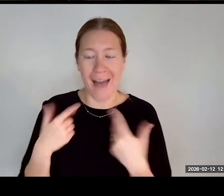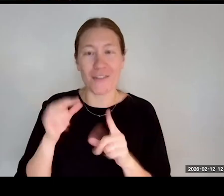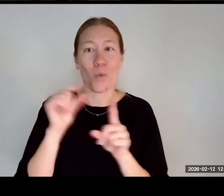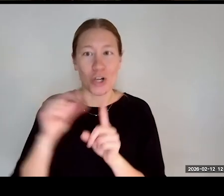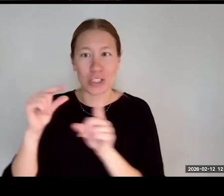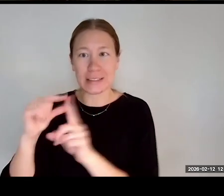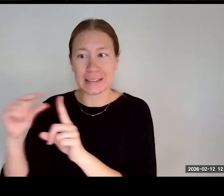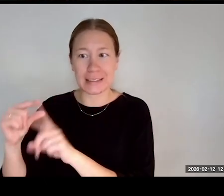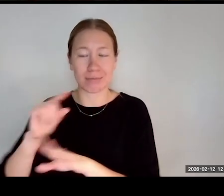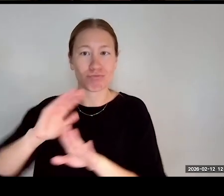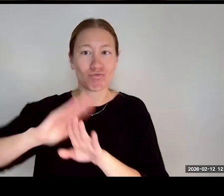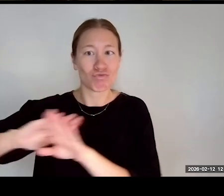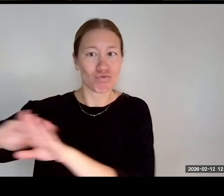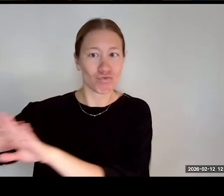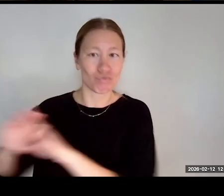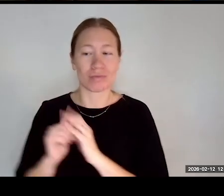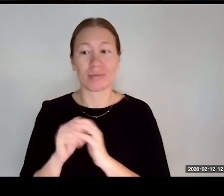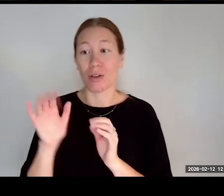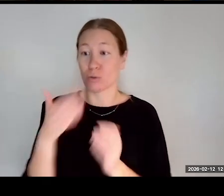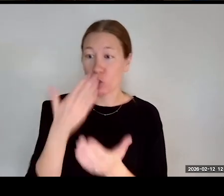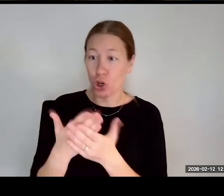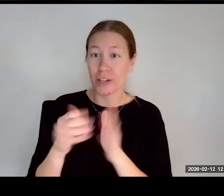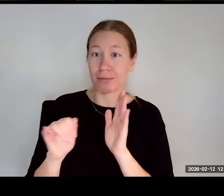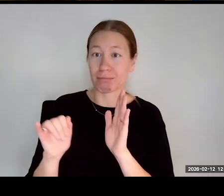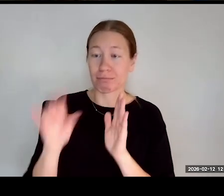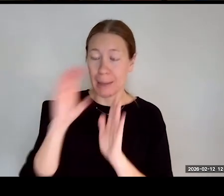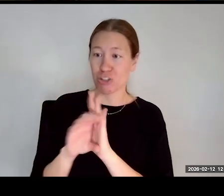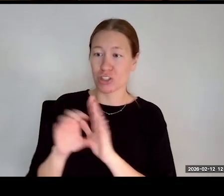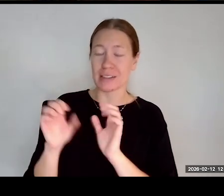So these are really good icons that can help to differentiate between sections of things like a syllabus.